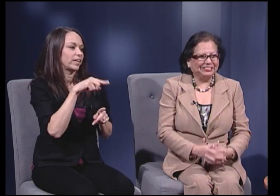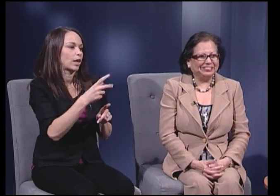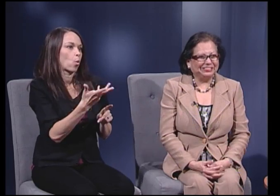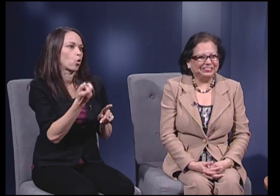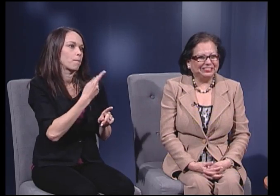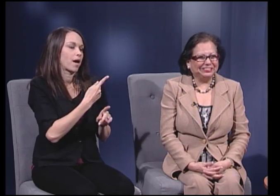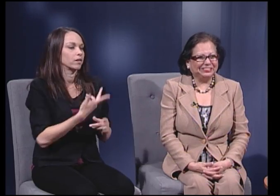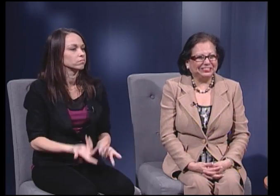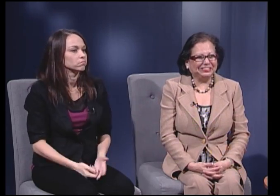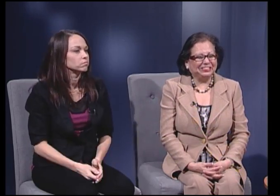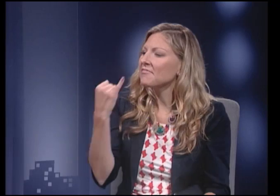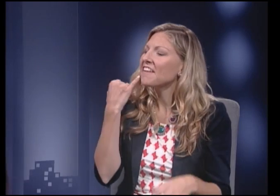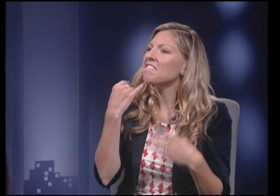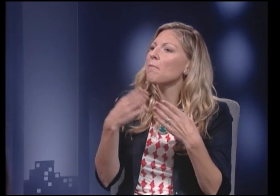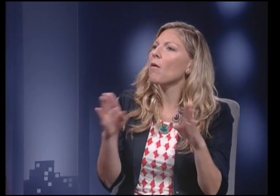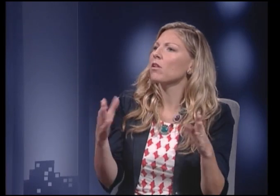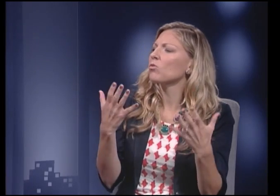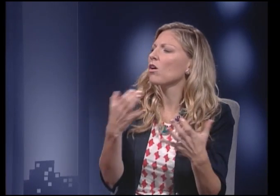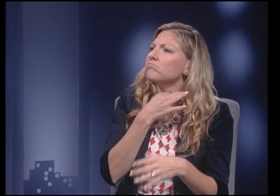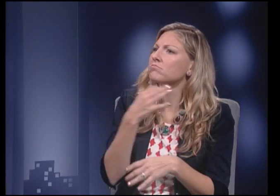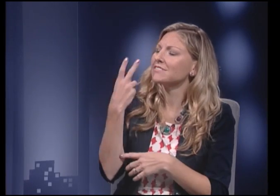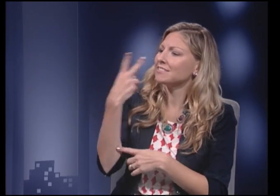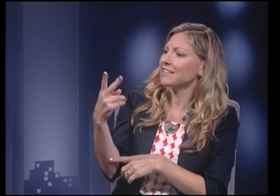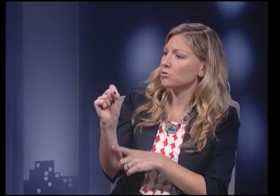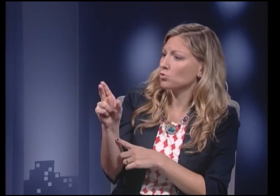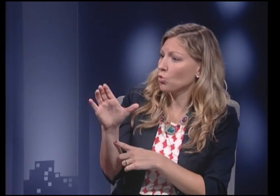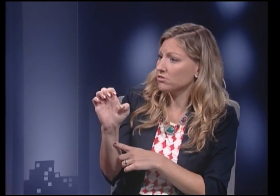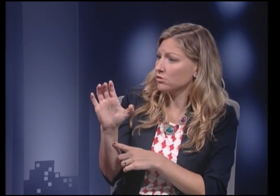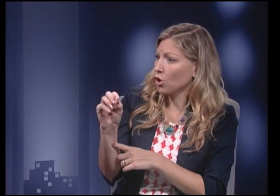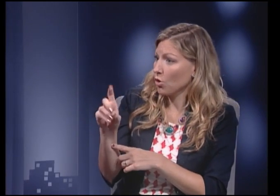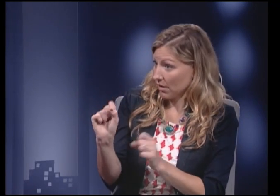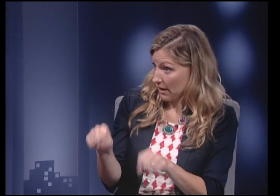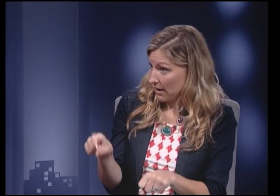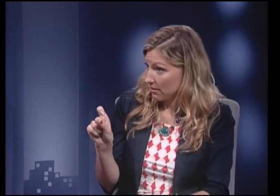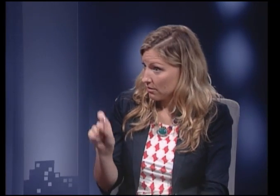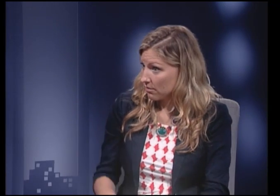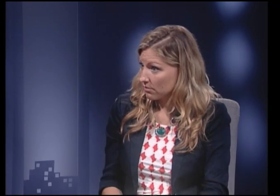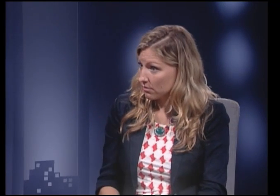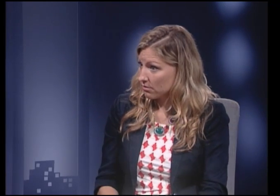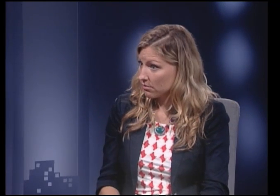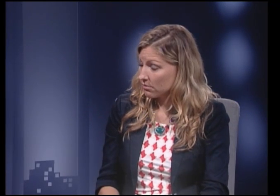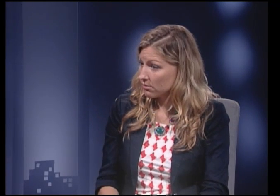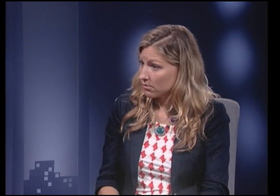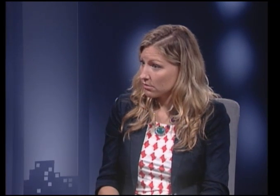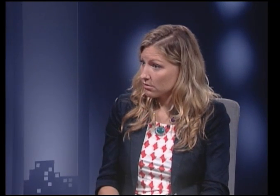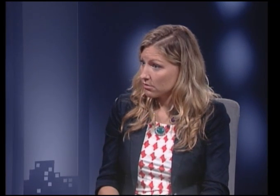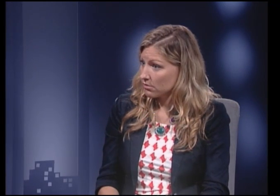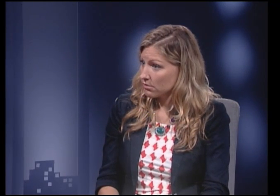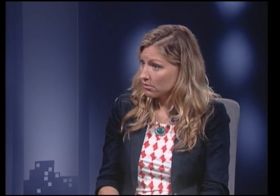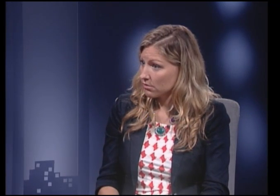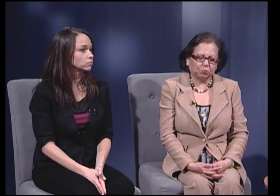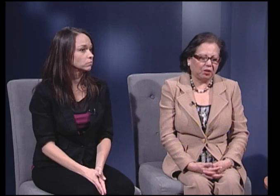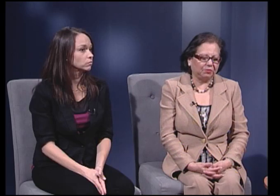If the public was curious to see a source code for these machines, could they? It's private.